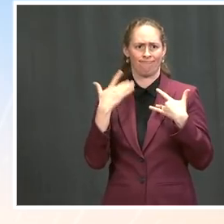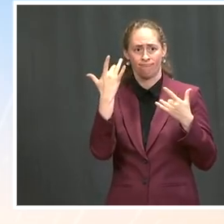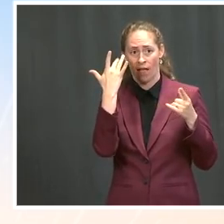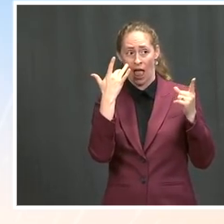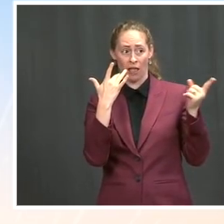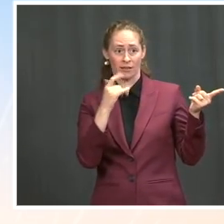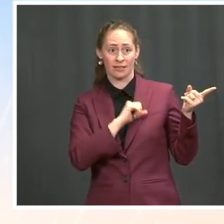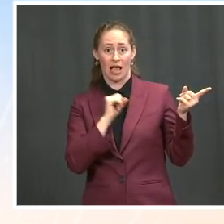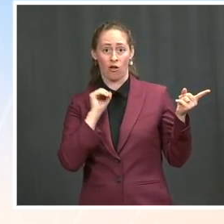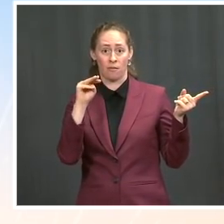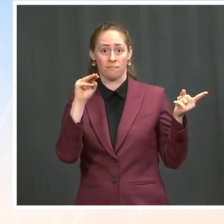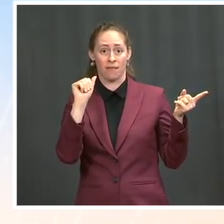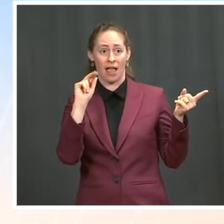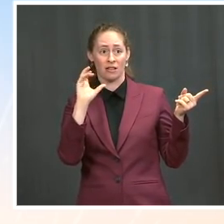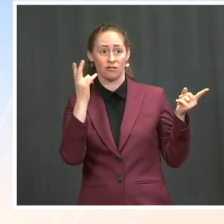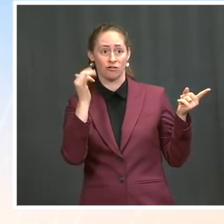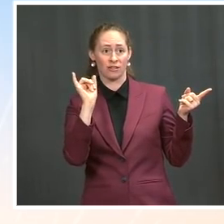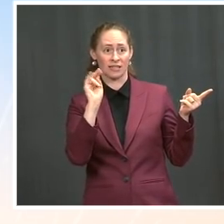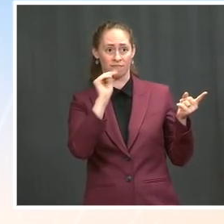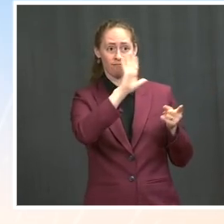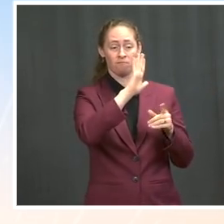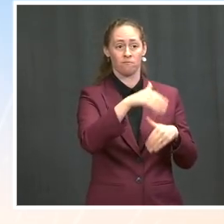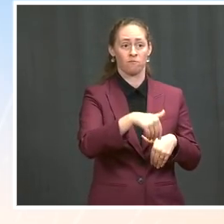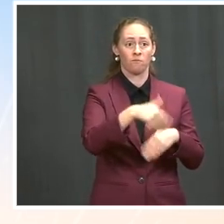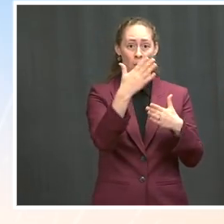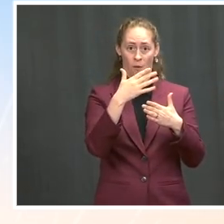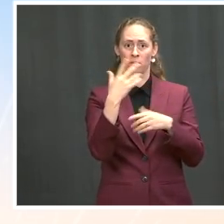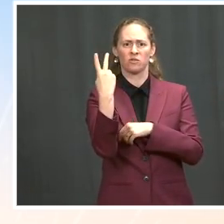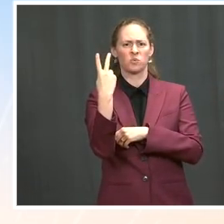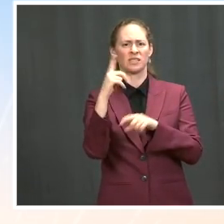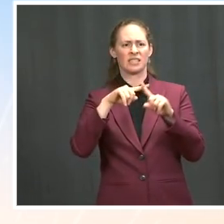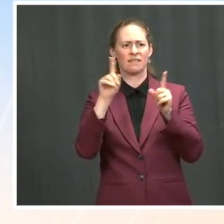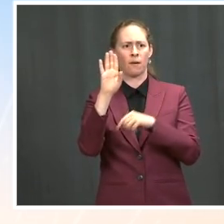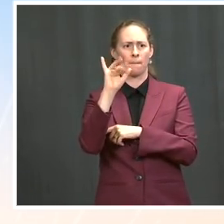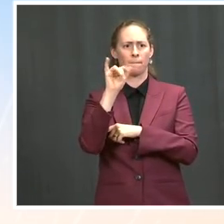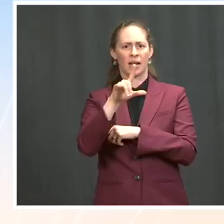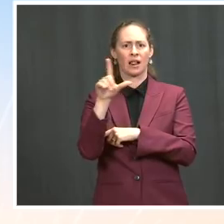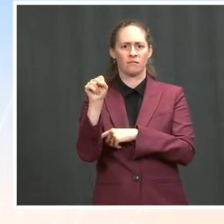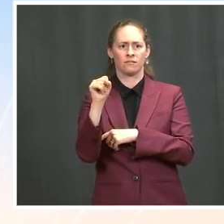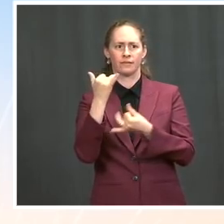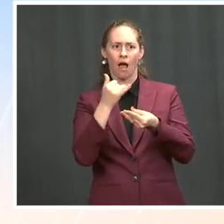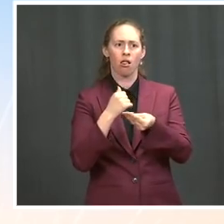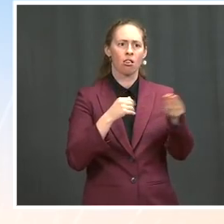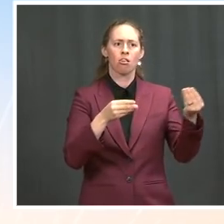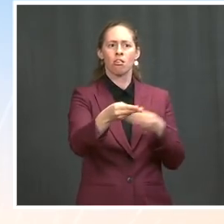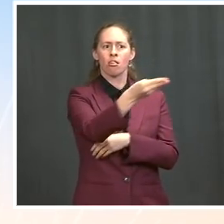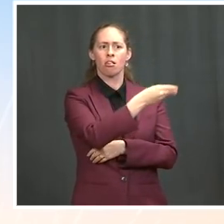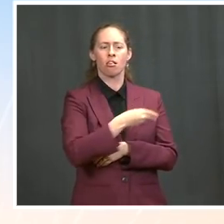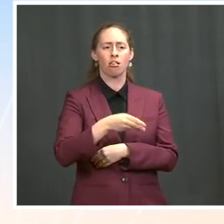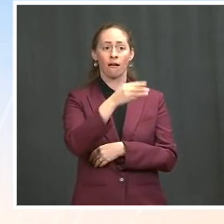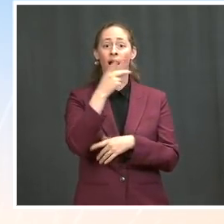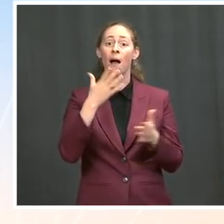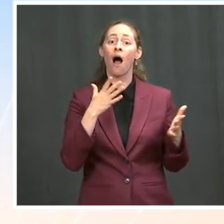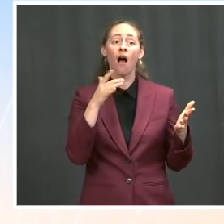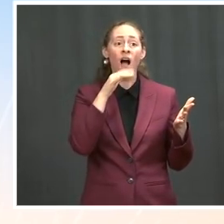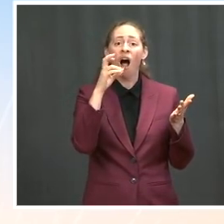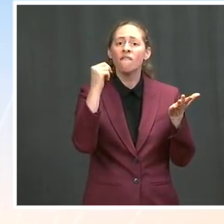the two bills that have been already floating in Congress -- that they actually don't address the key issues that are being faced right now,